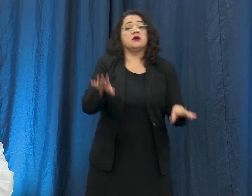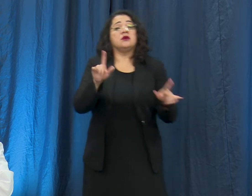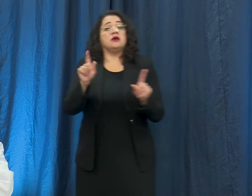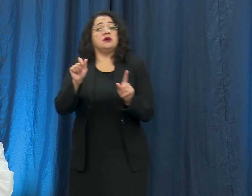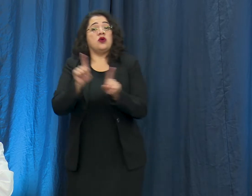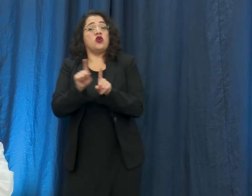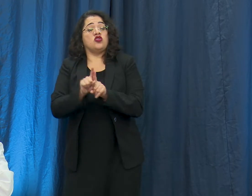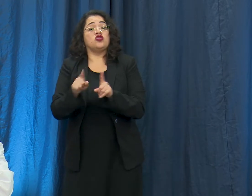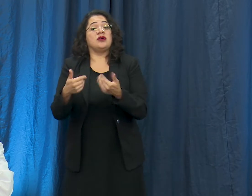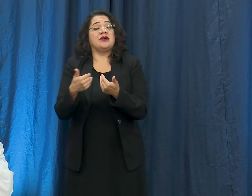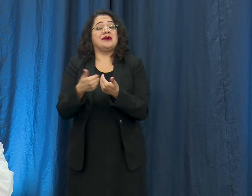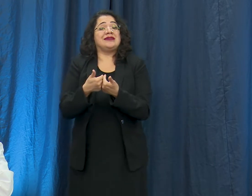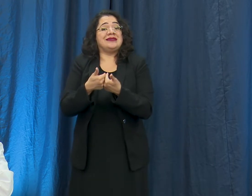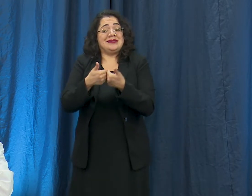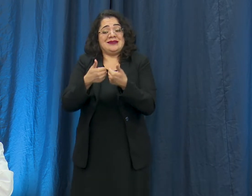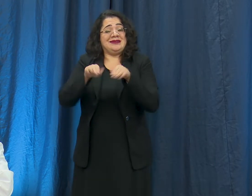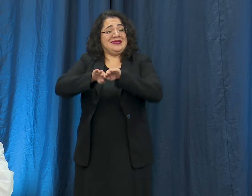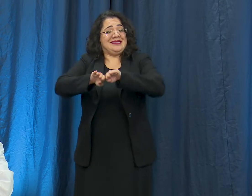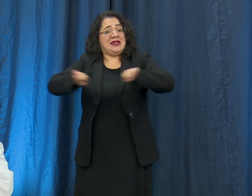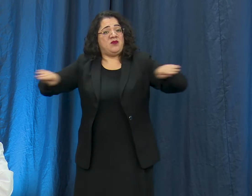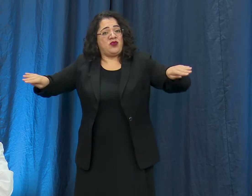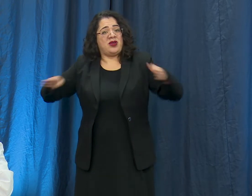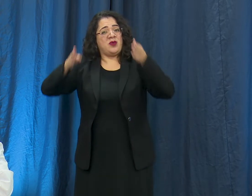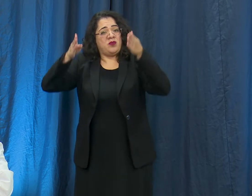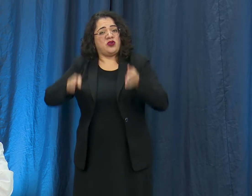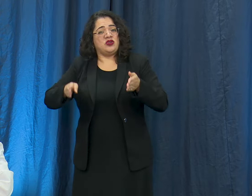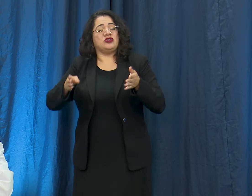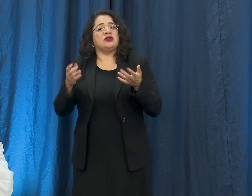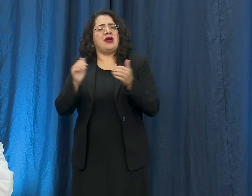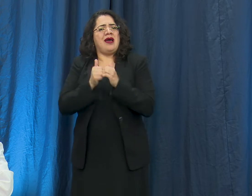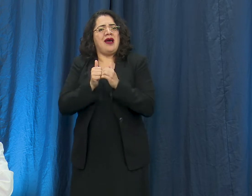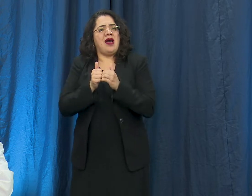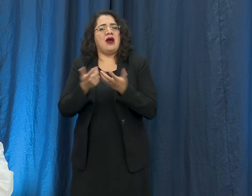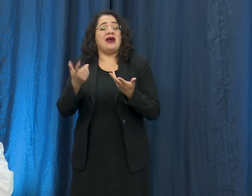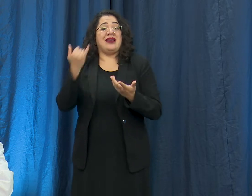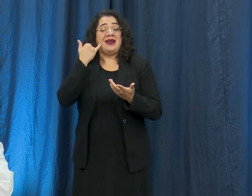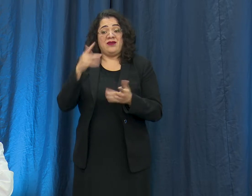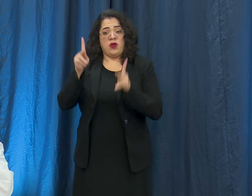a person who is sick or who actually has a disease in order to prevent them from